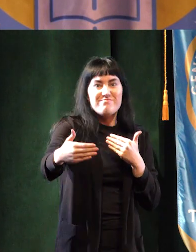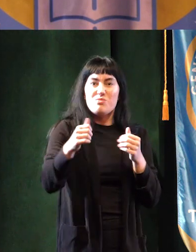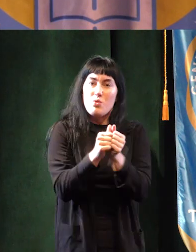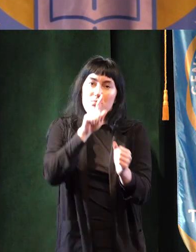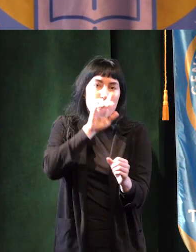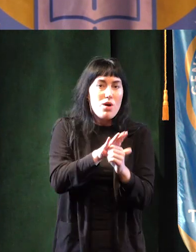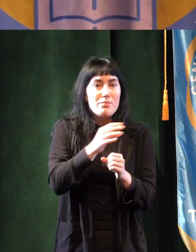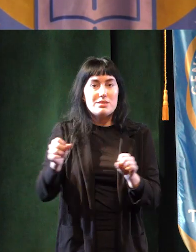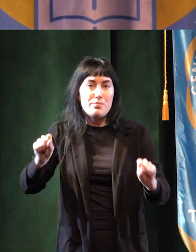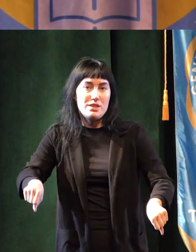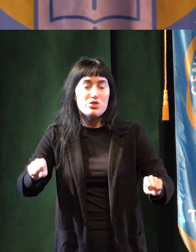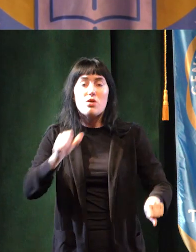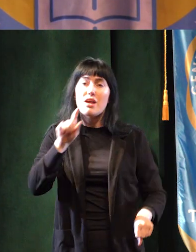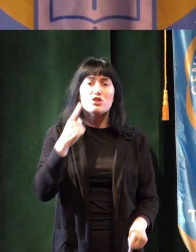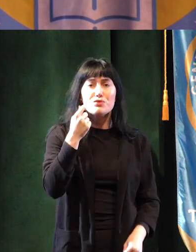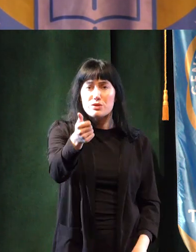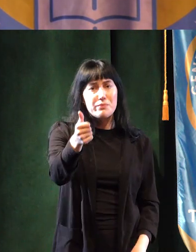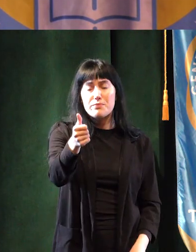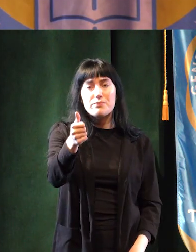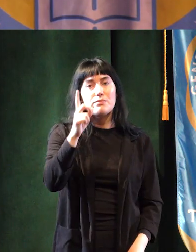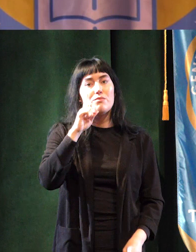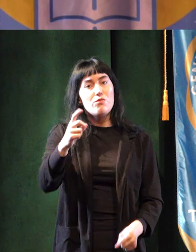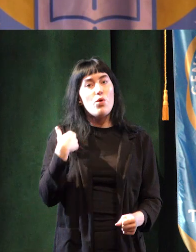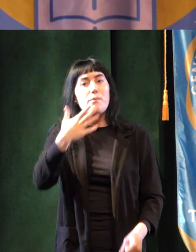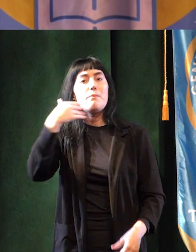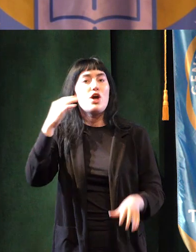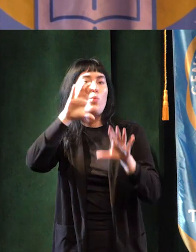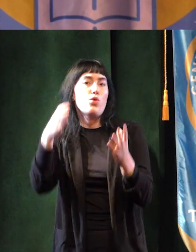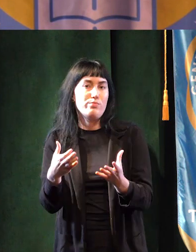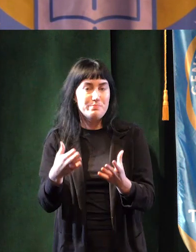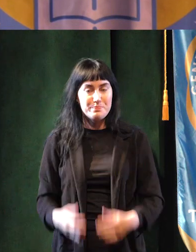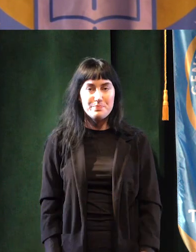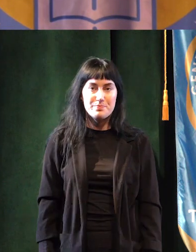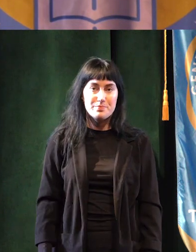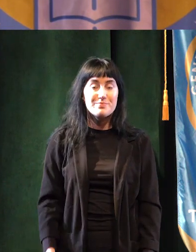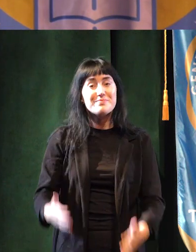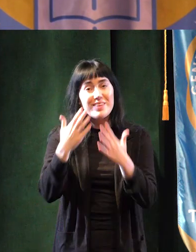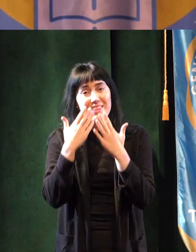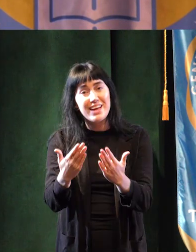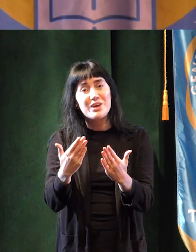of promise and potential not just for yourselves but for a better world thank